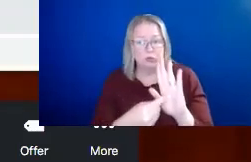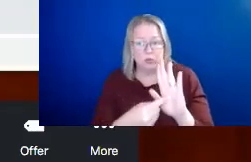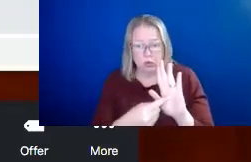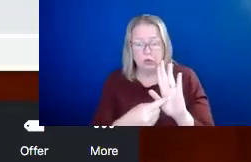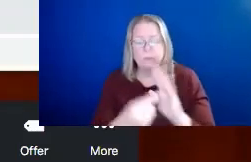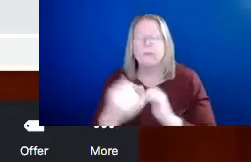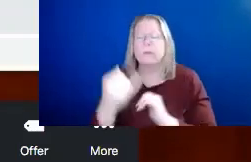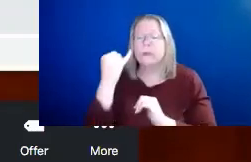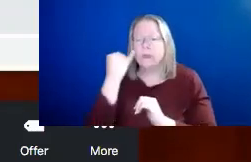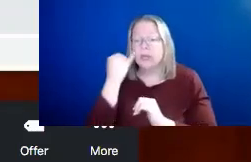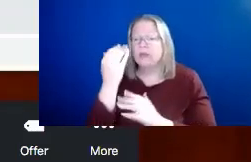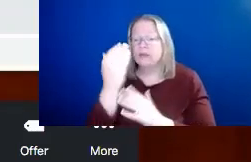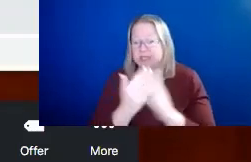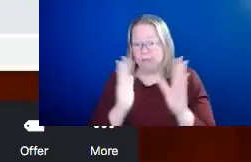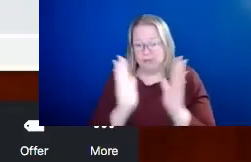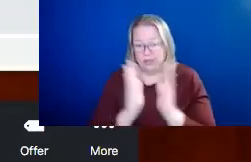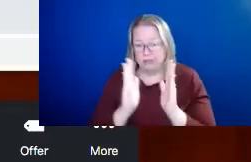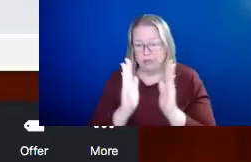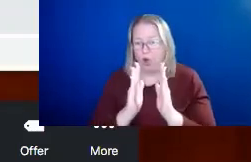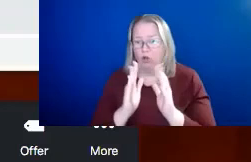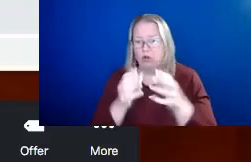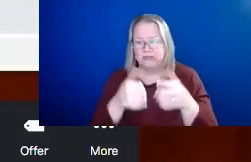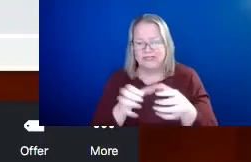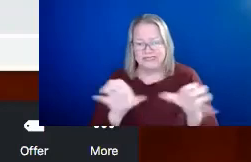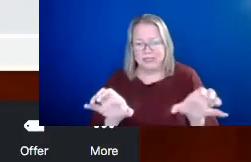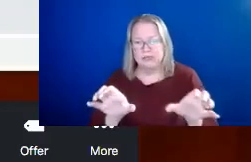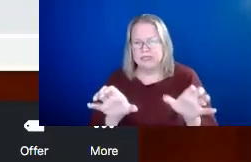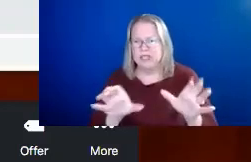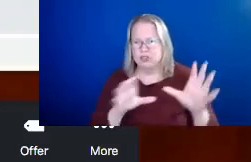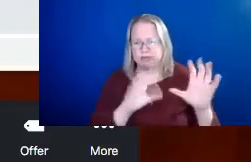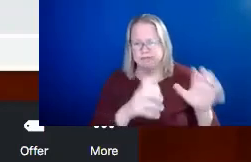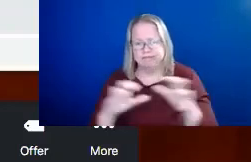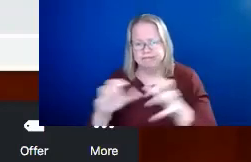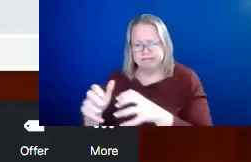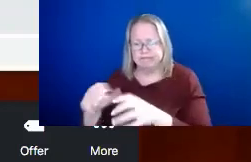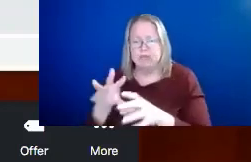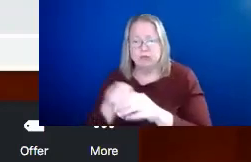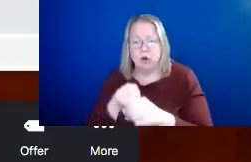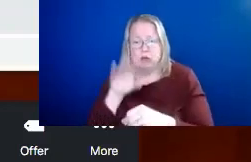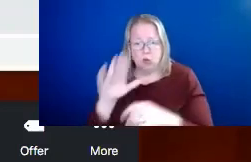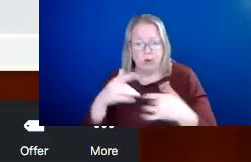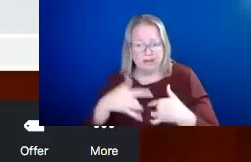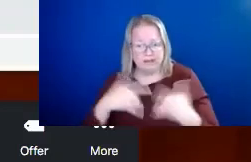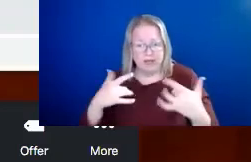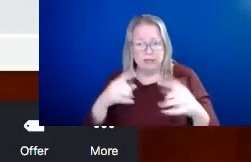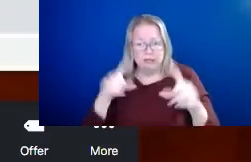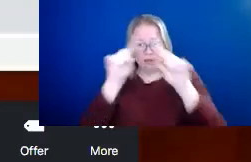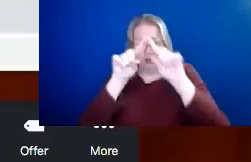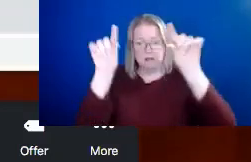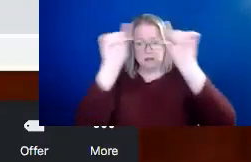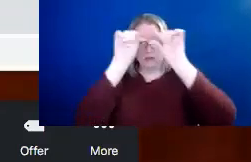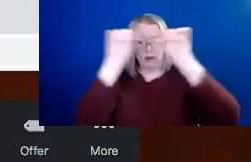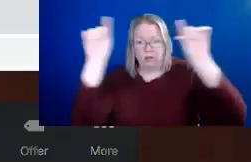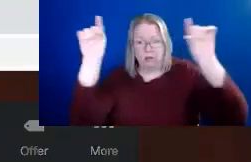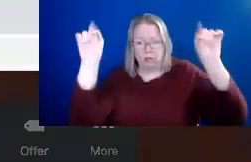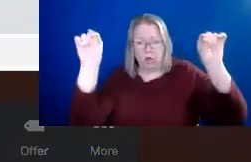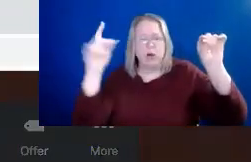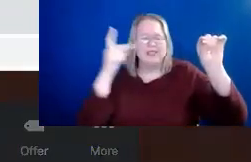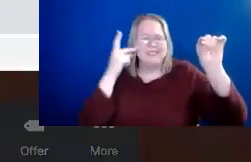have some smaller subsections to your 12:47:10 event, in the top toolbar 12:47:13 you will use the same icon you used before.